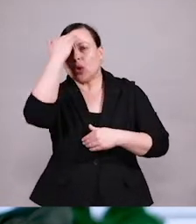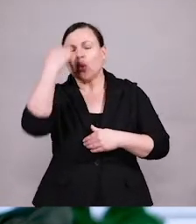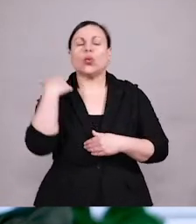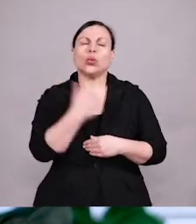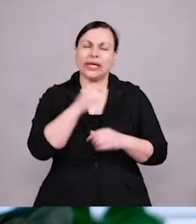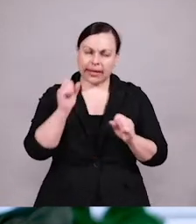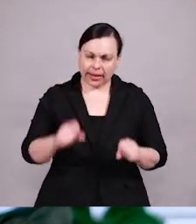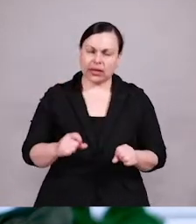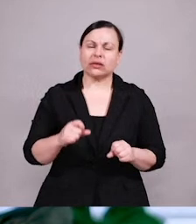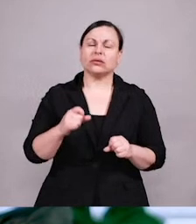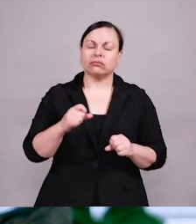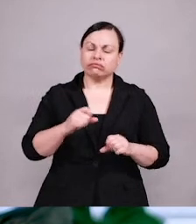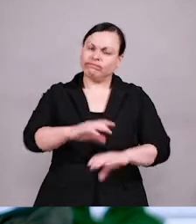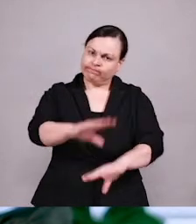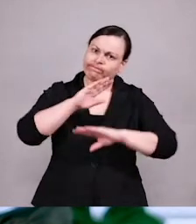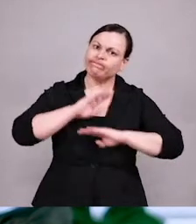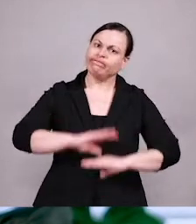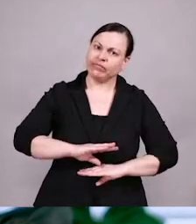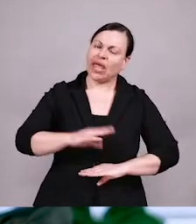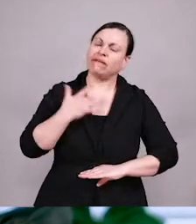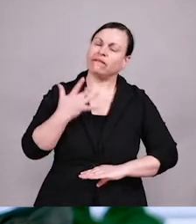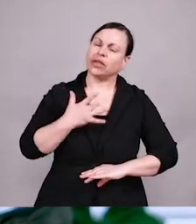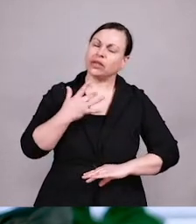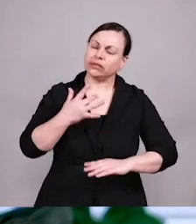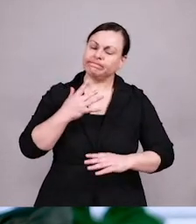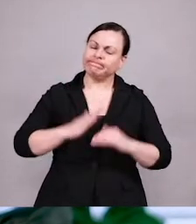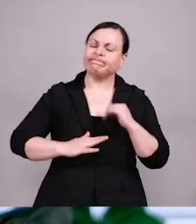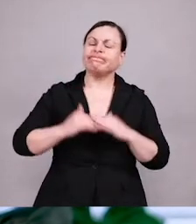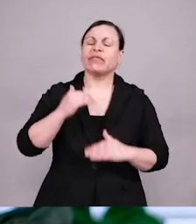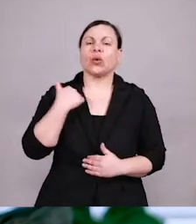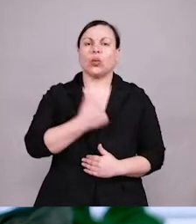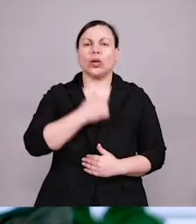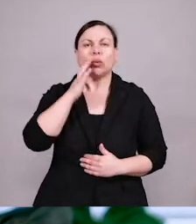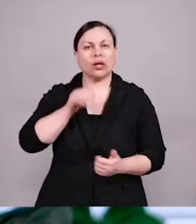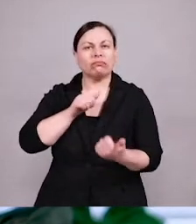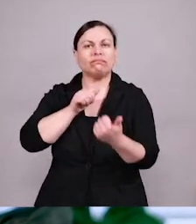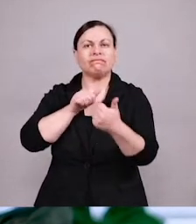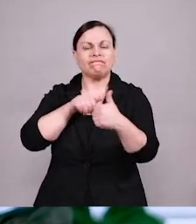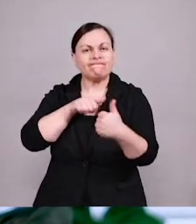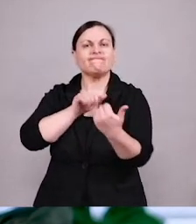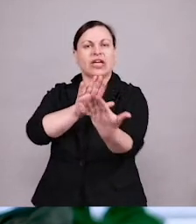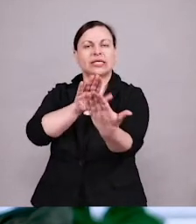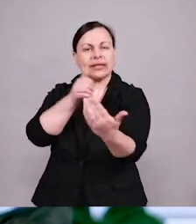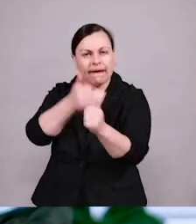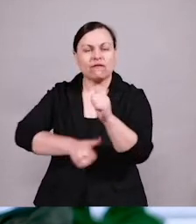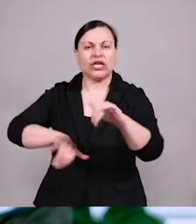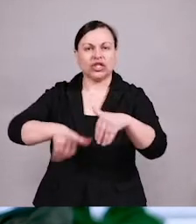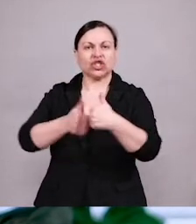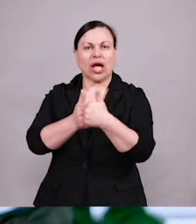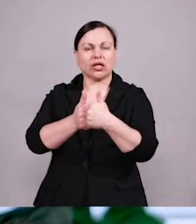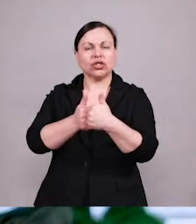as Lobos will meet those challenges squarely and successfully and that we will always make student